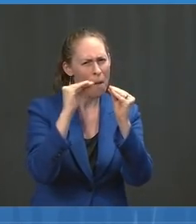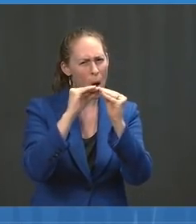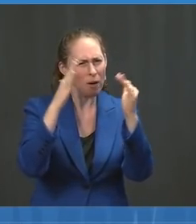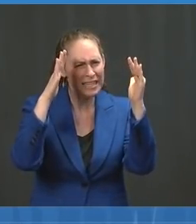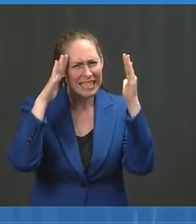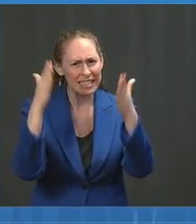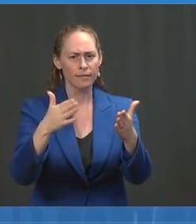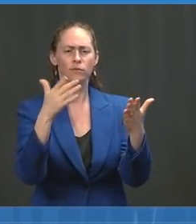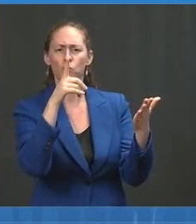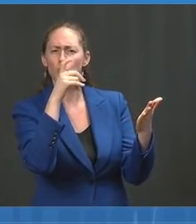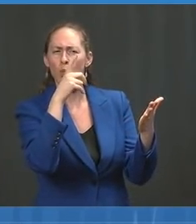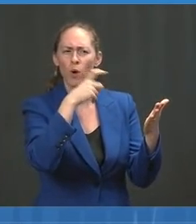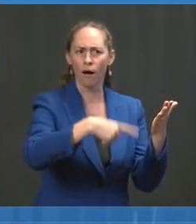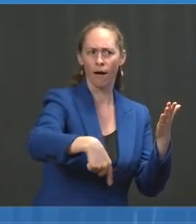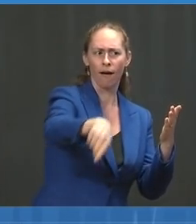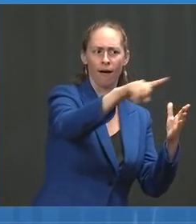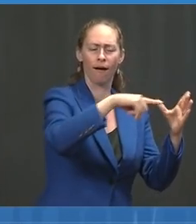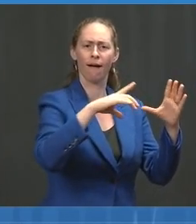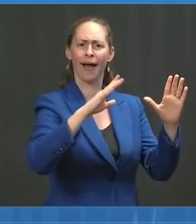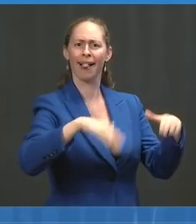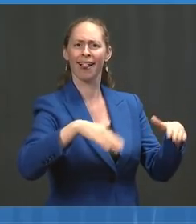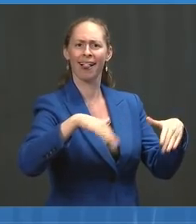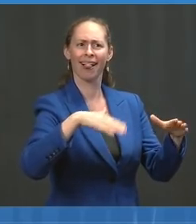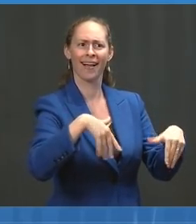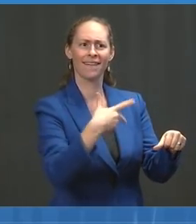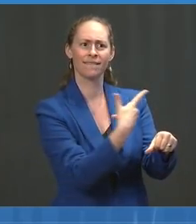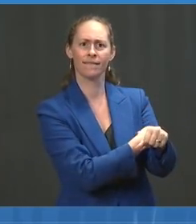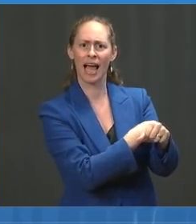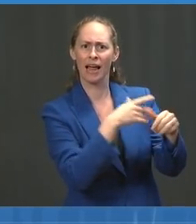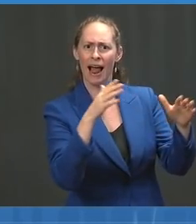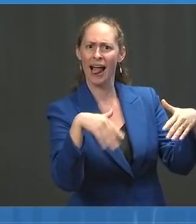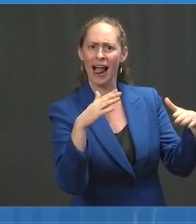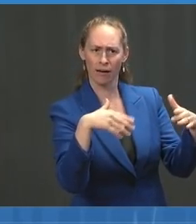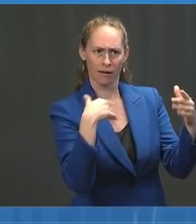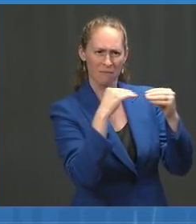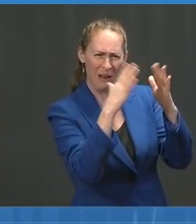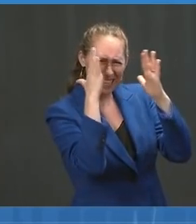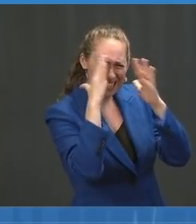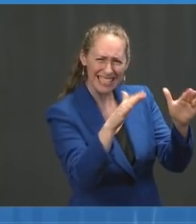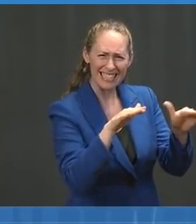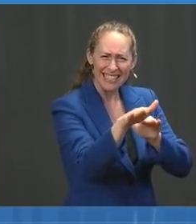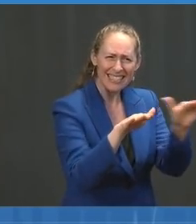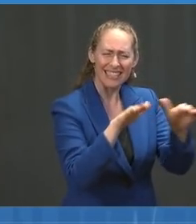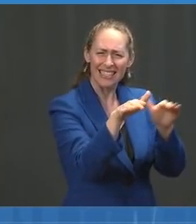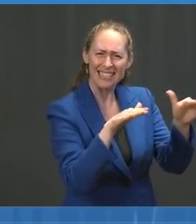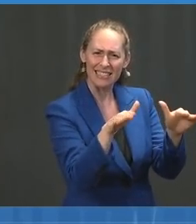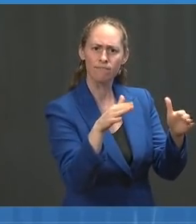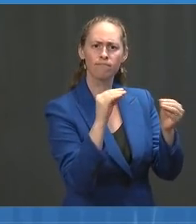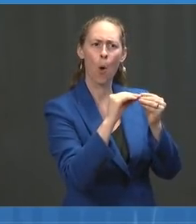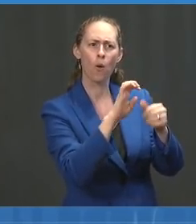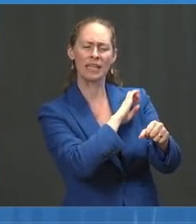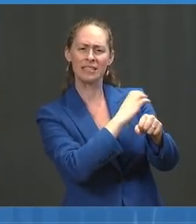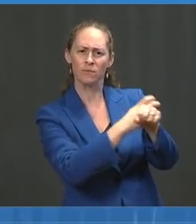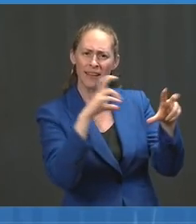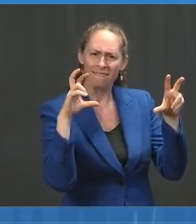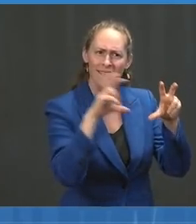and the way to end this pandemic is more vaccinations. More vaccinations -- that's exactly what we're getting done.